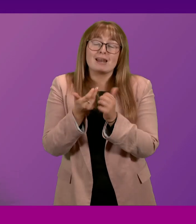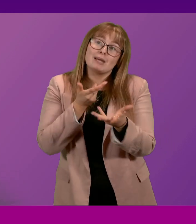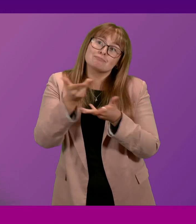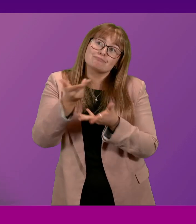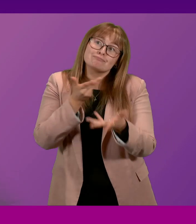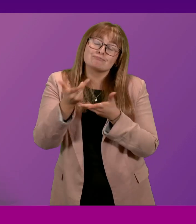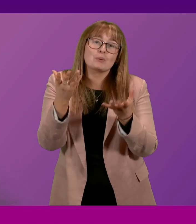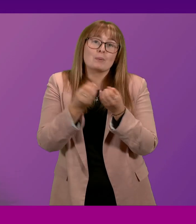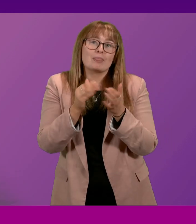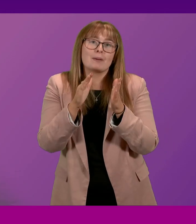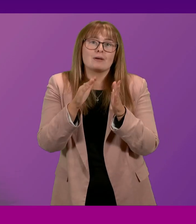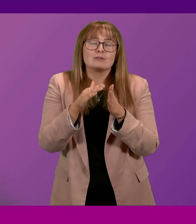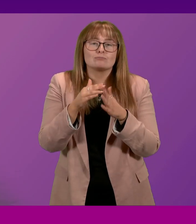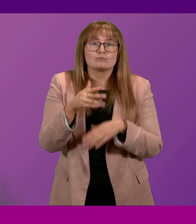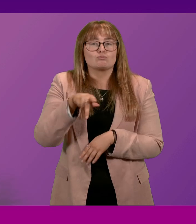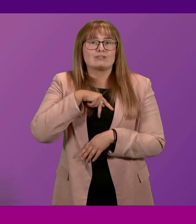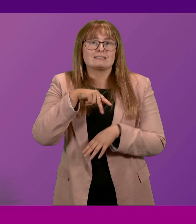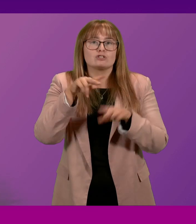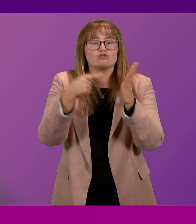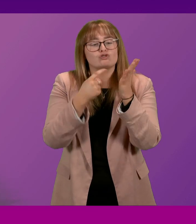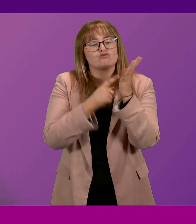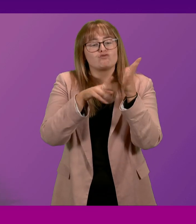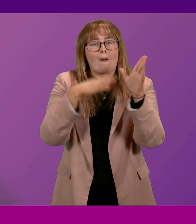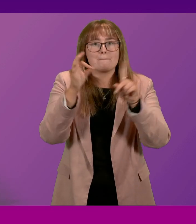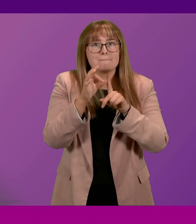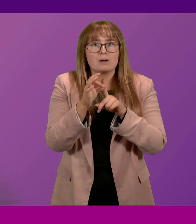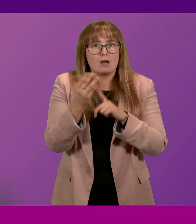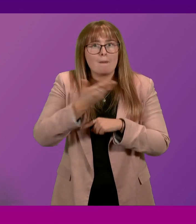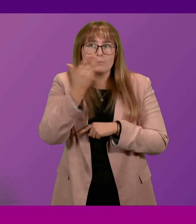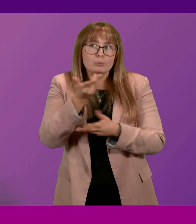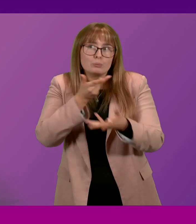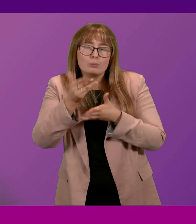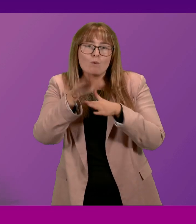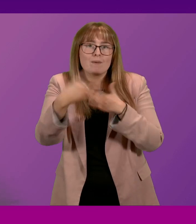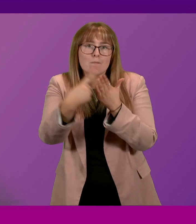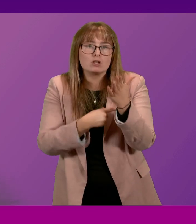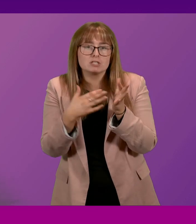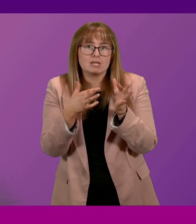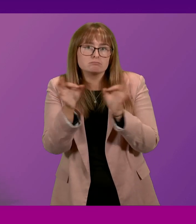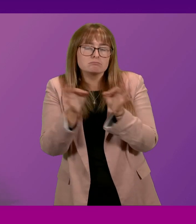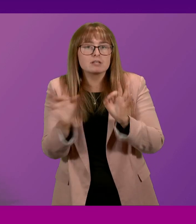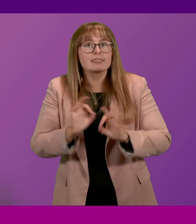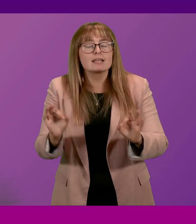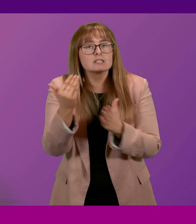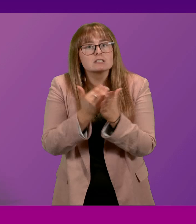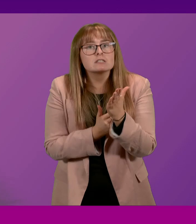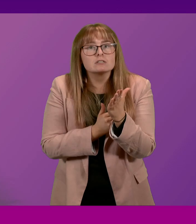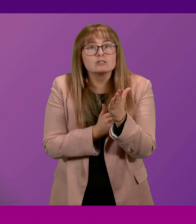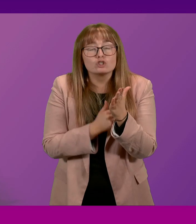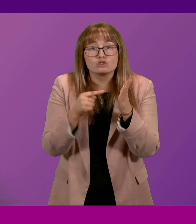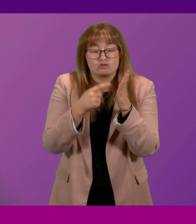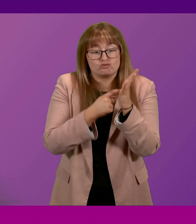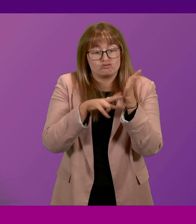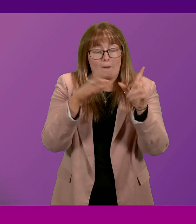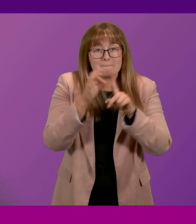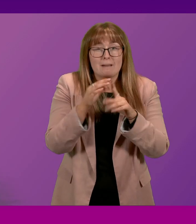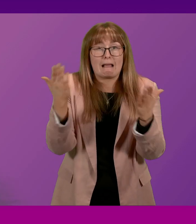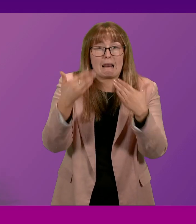President-elect Trump, with no discussion of his policy agenda. Donald Trump’s climate-destroying,